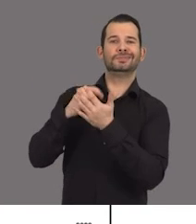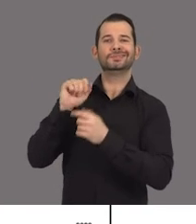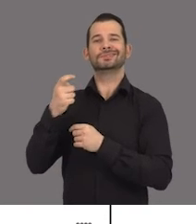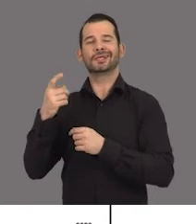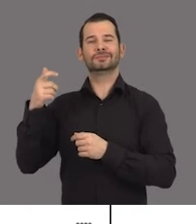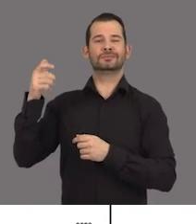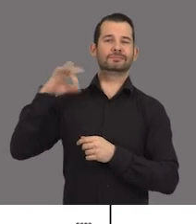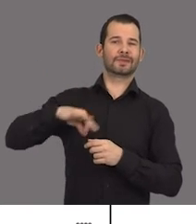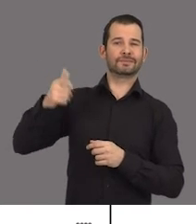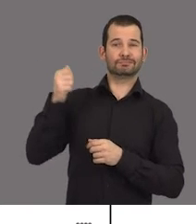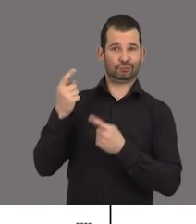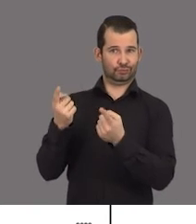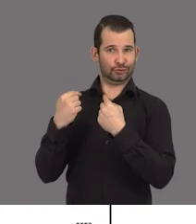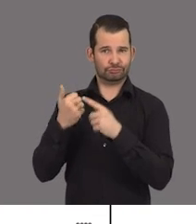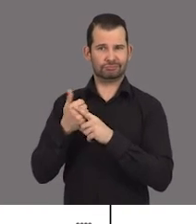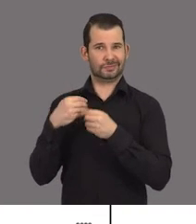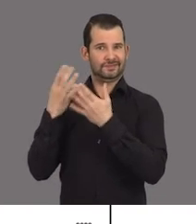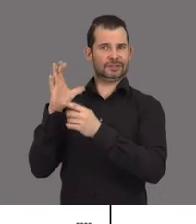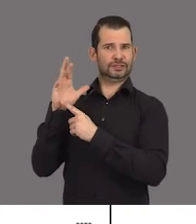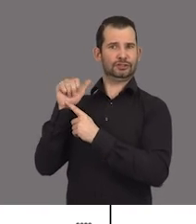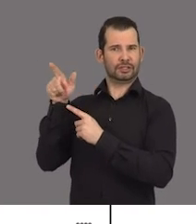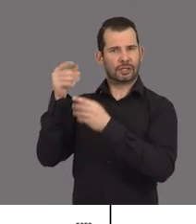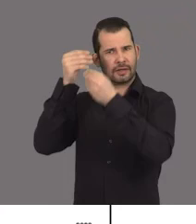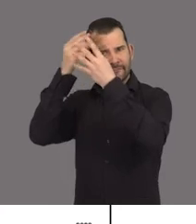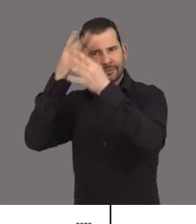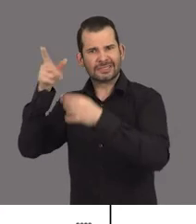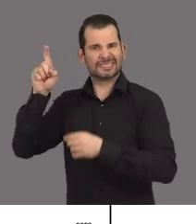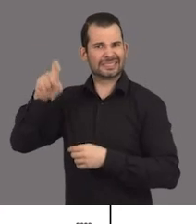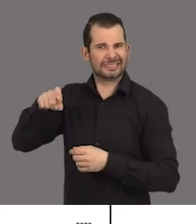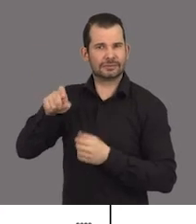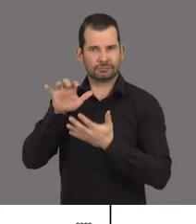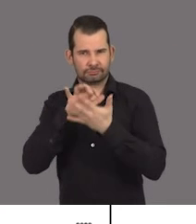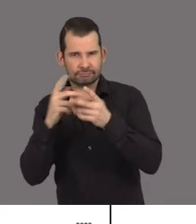It gives the CRA the information needed to calculate your benefits and